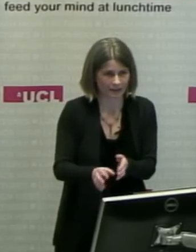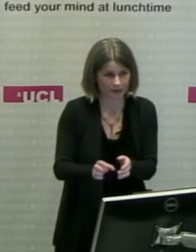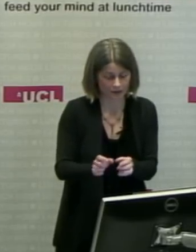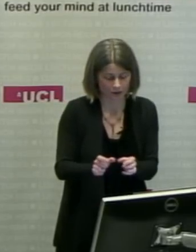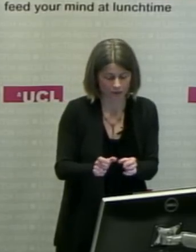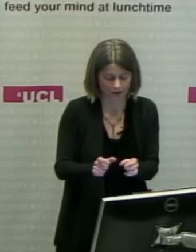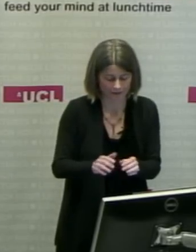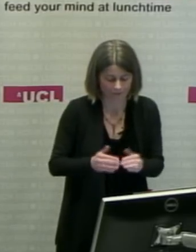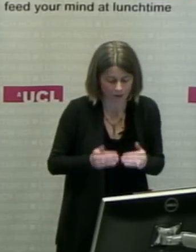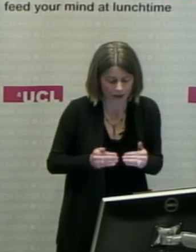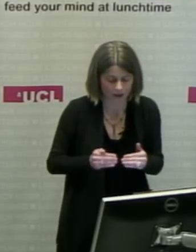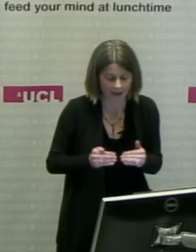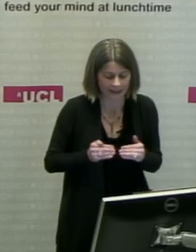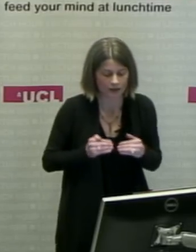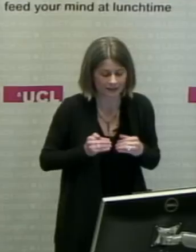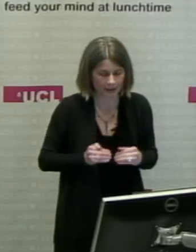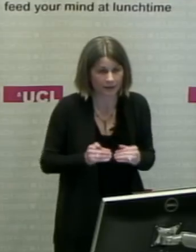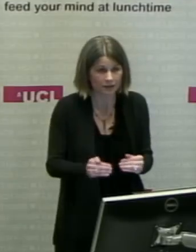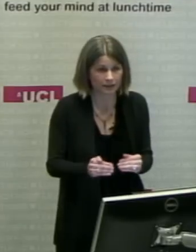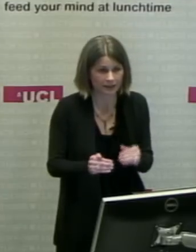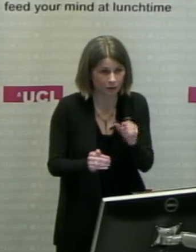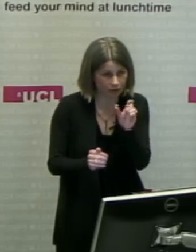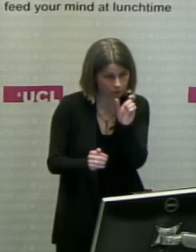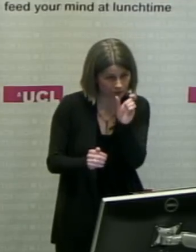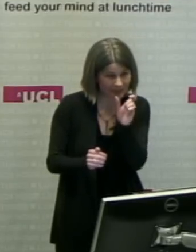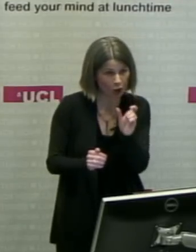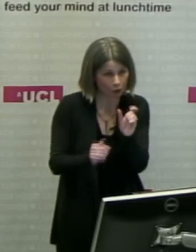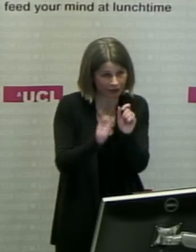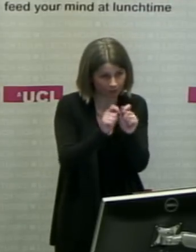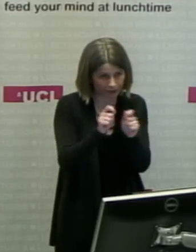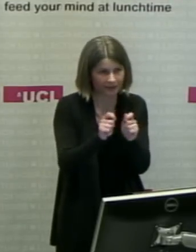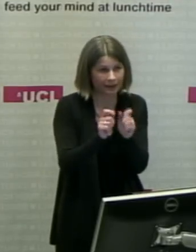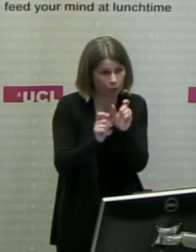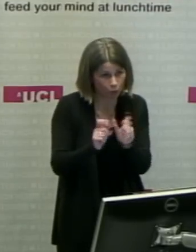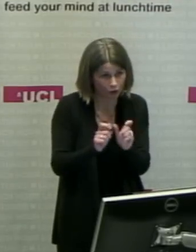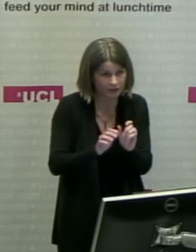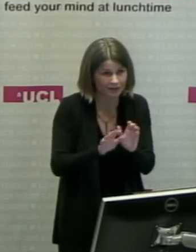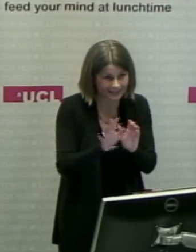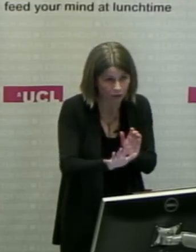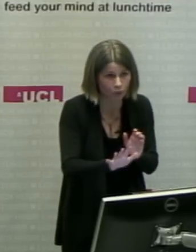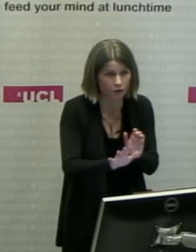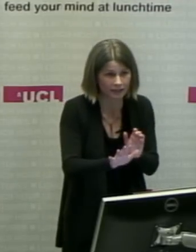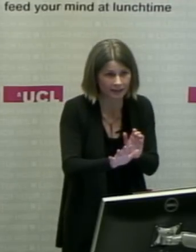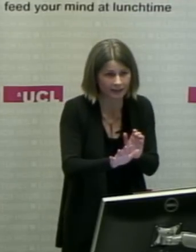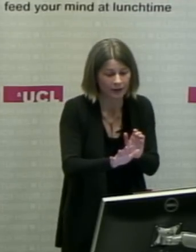And it's that very early step into reading, of decoding words in single word reading.